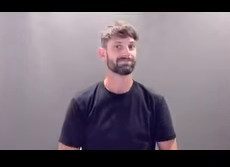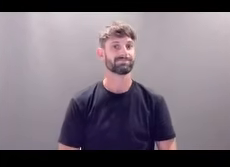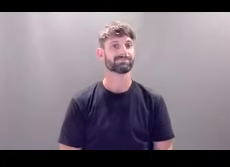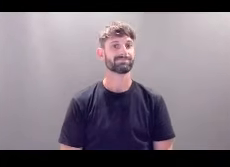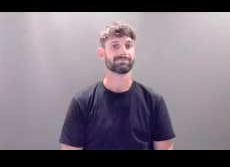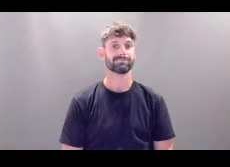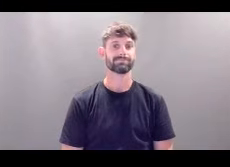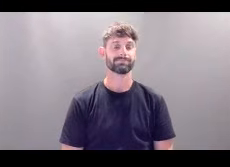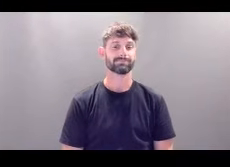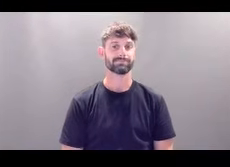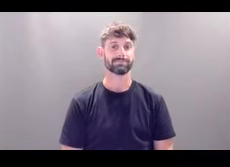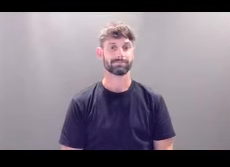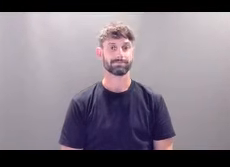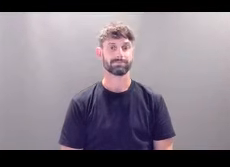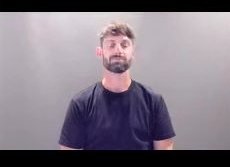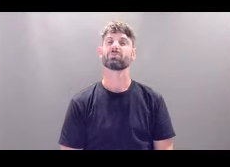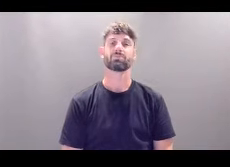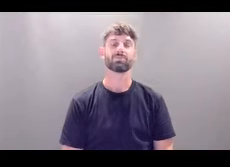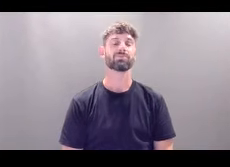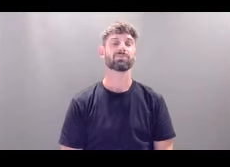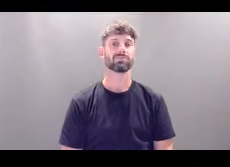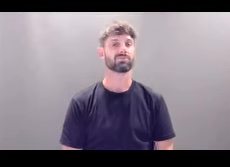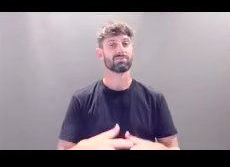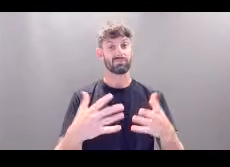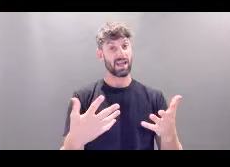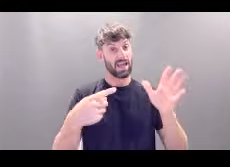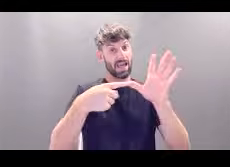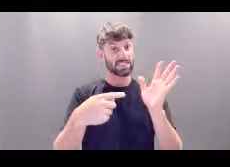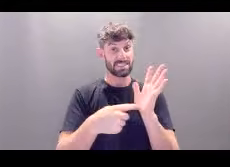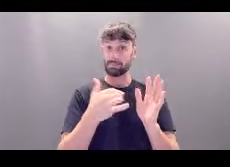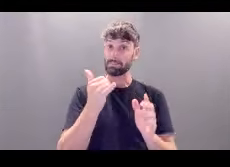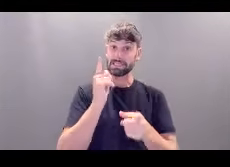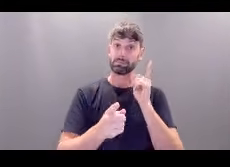Like other equipment, AT may need repairs and we